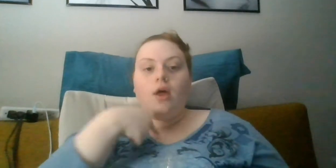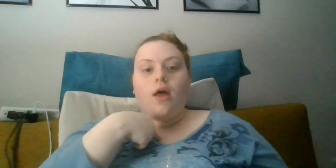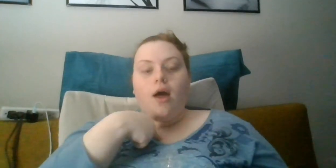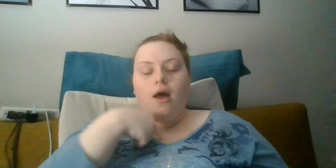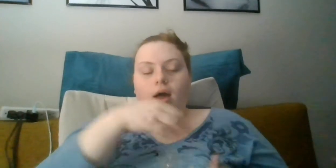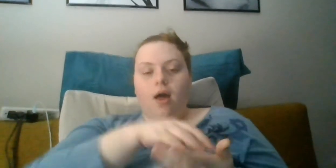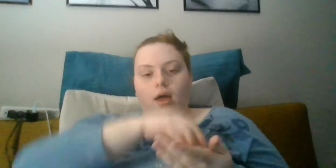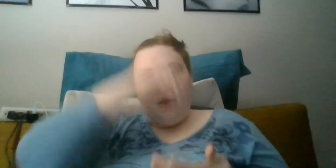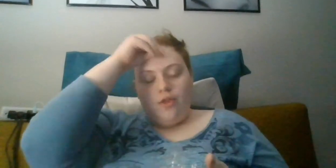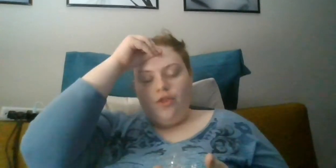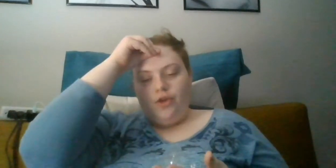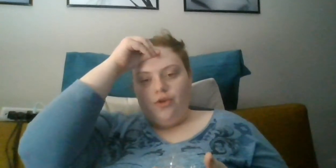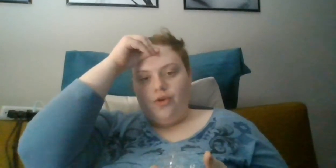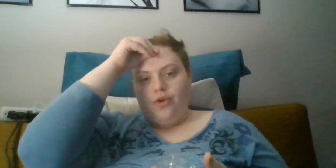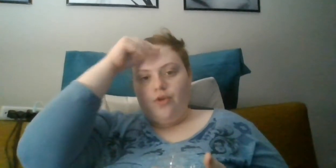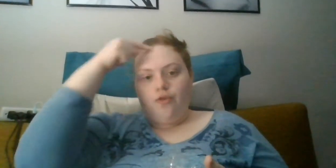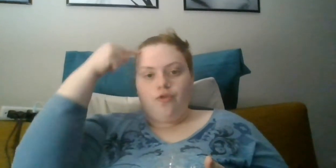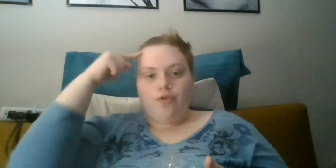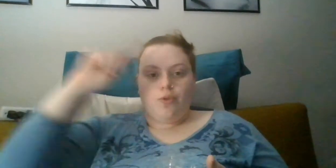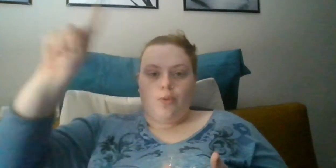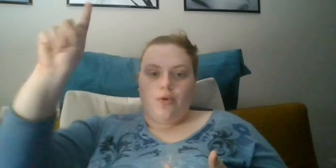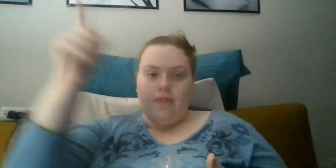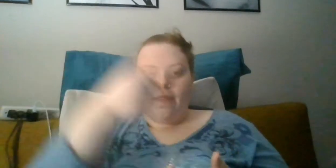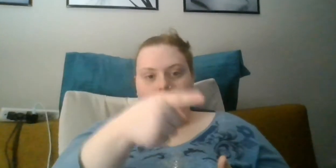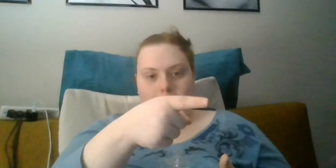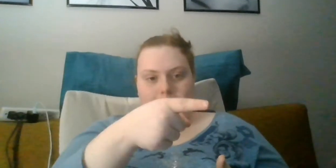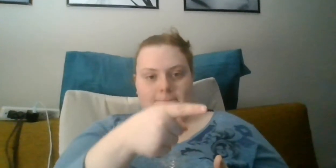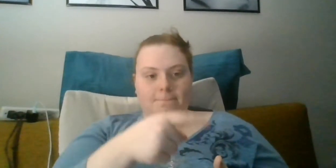I'm learning for them.